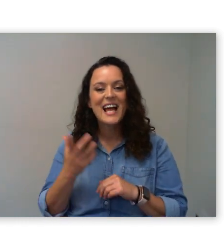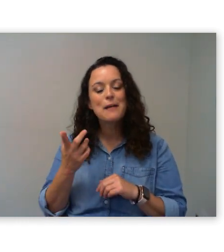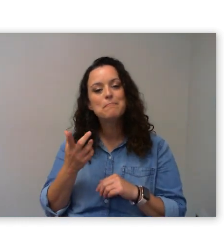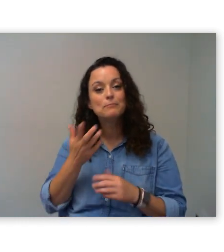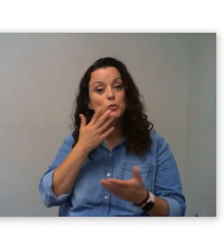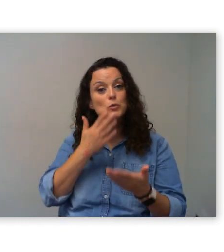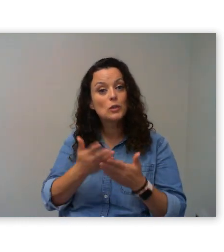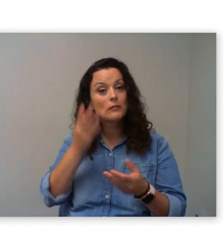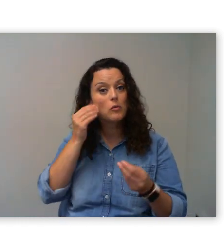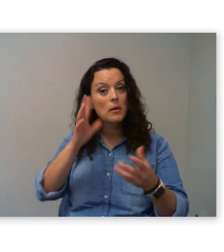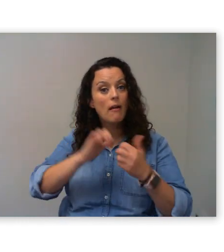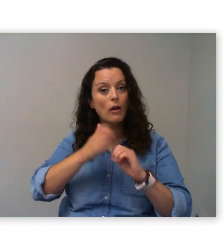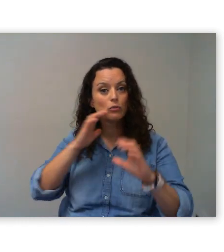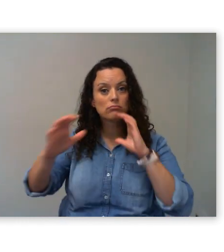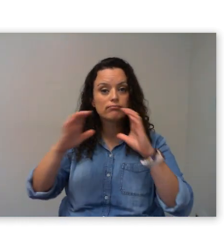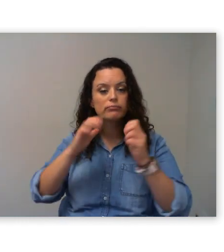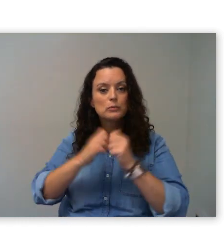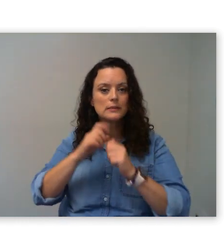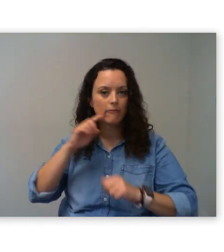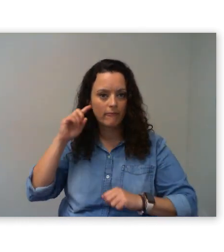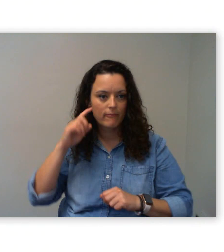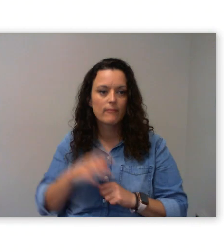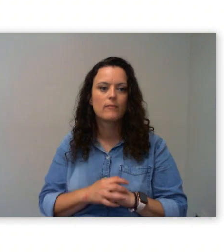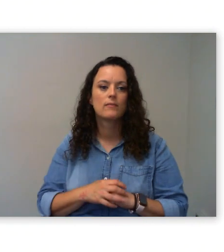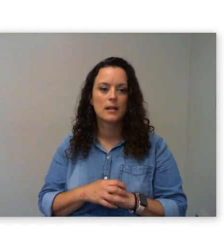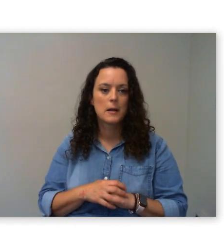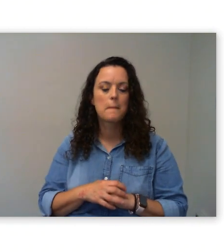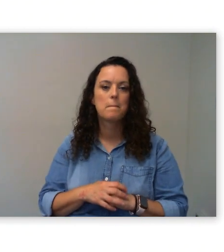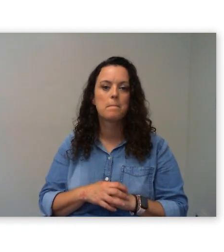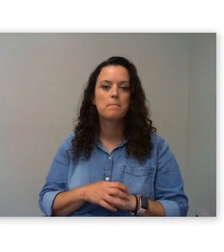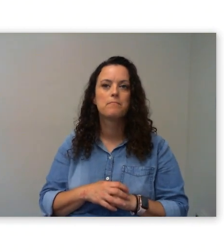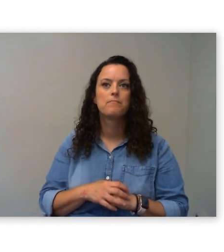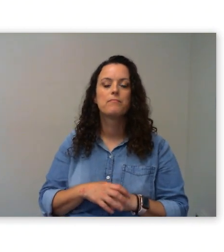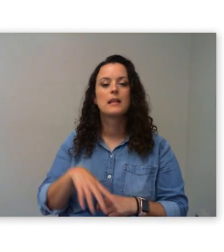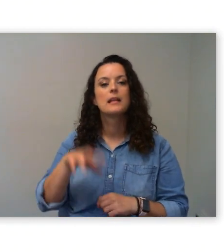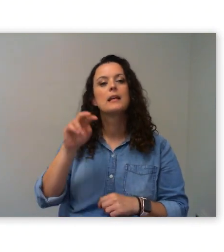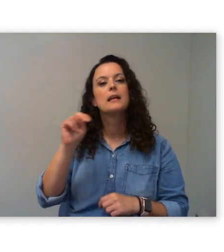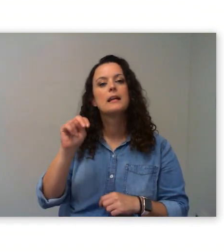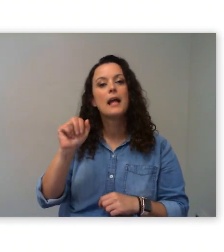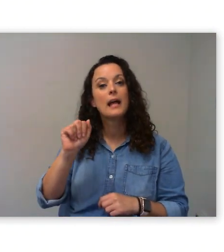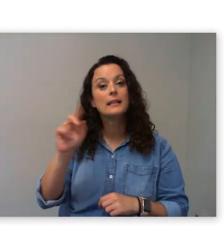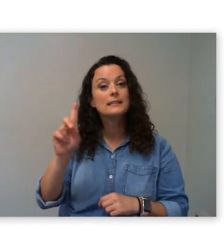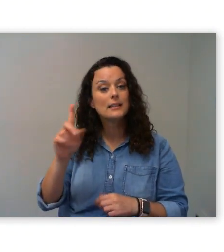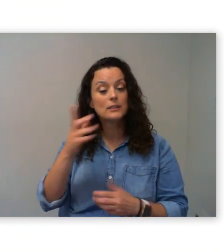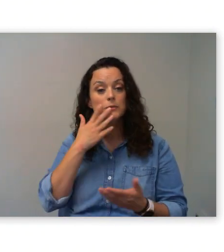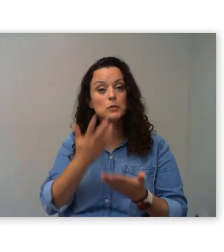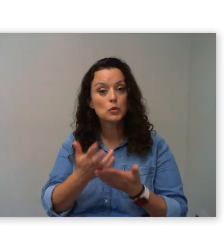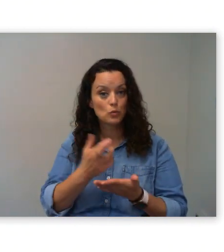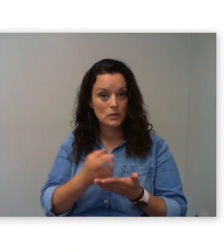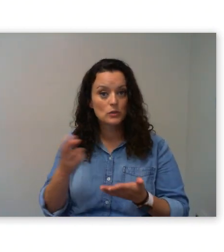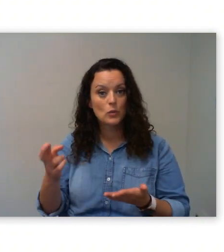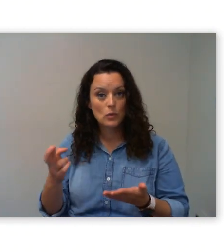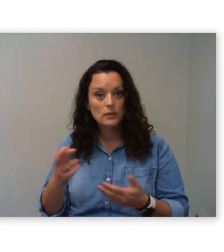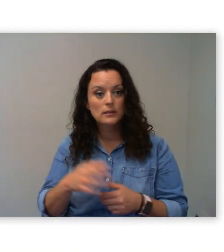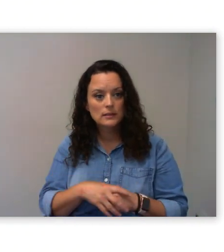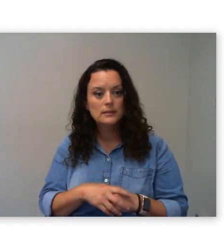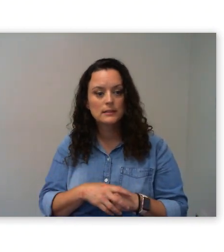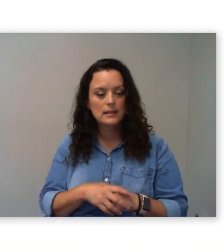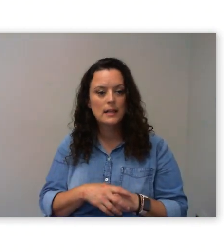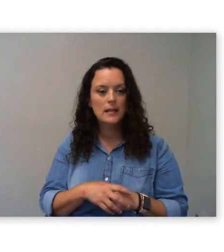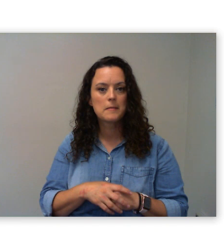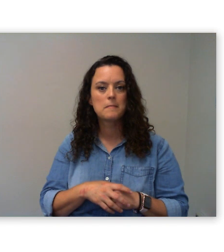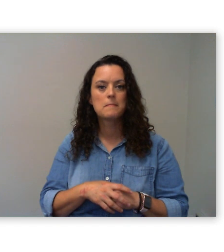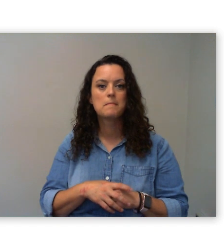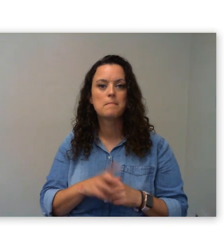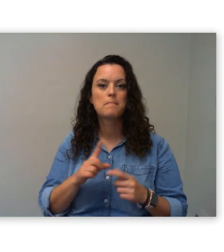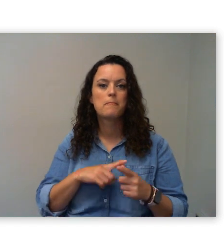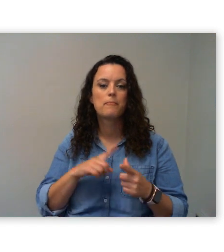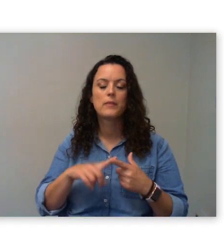and communicating with deaf people um the nad is a good resource and then um to learn sign language